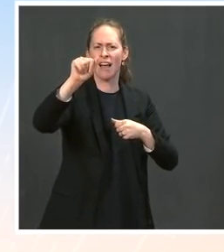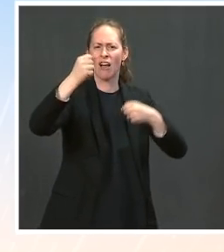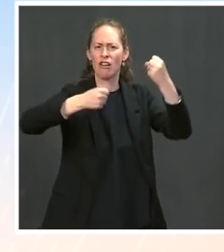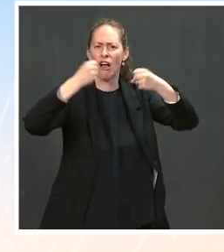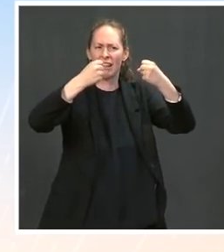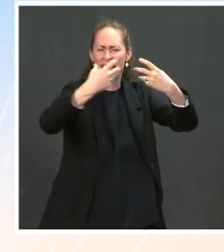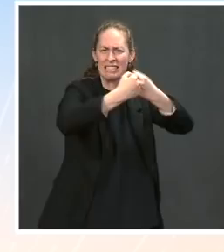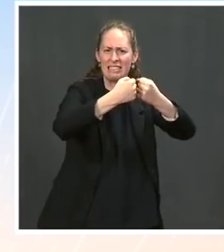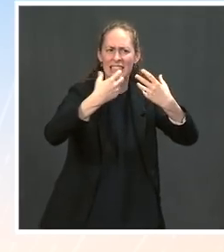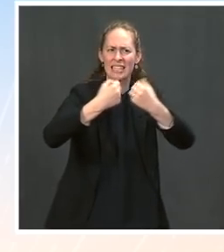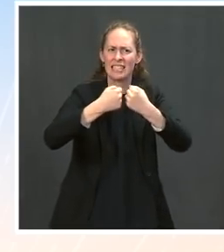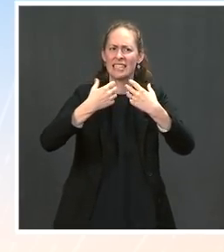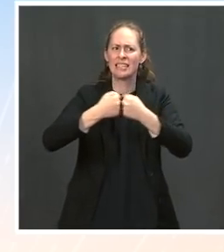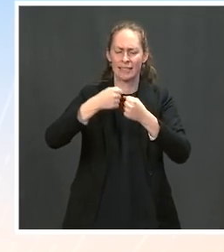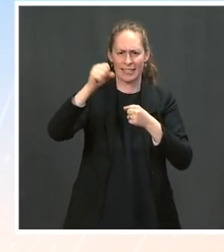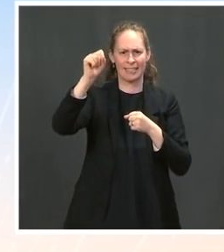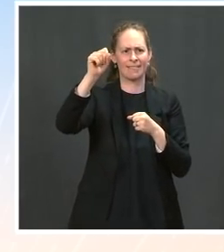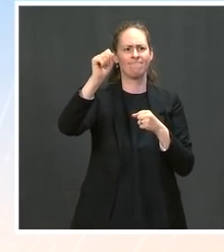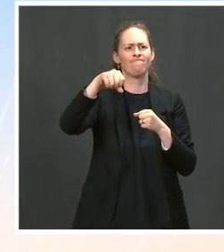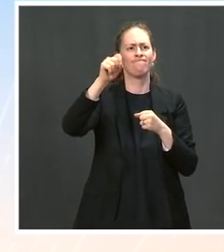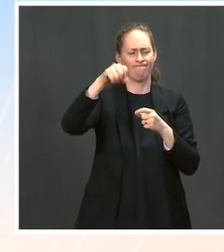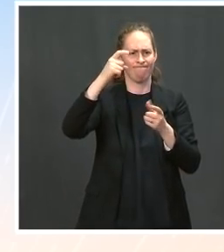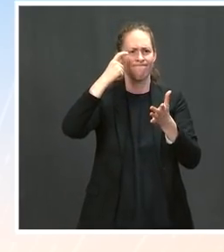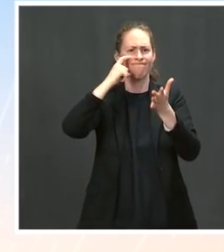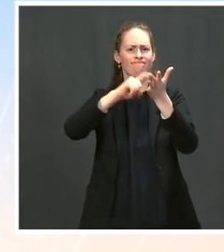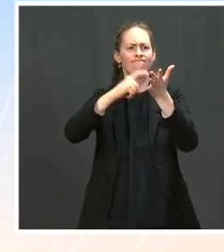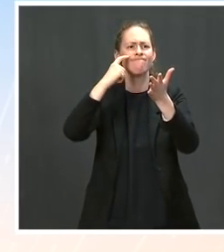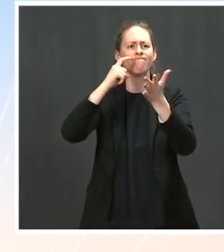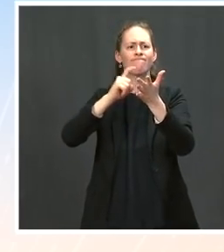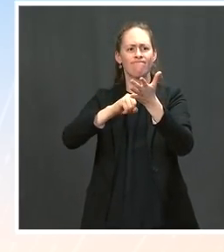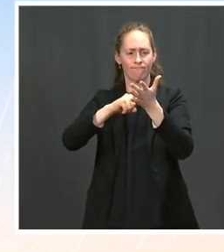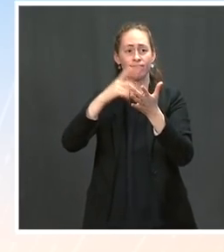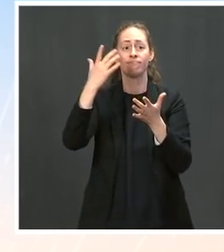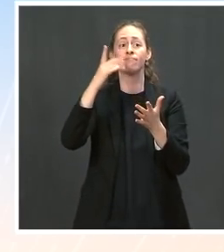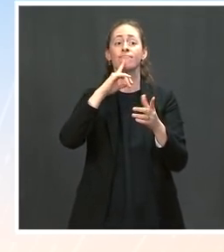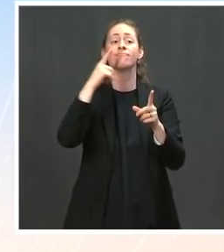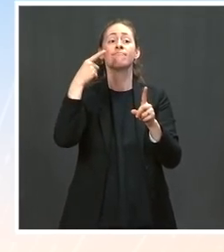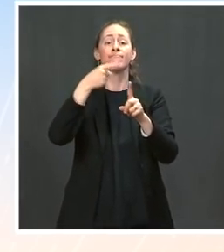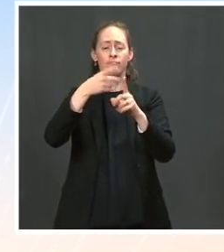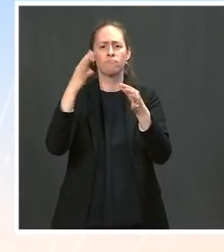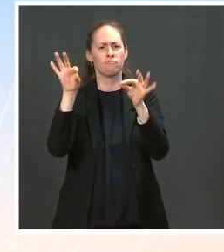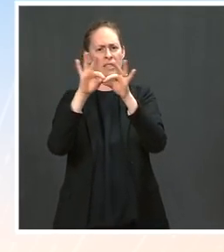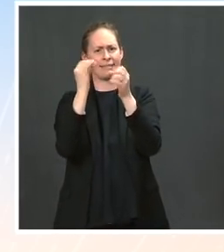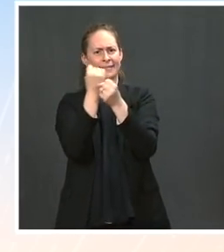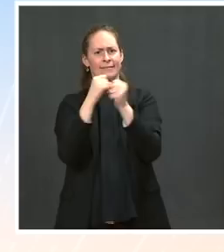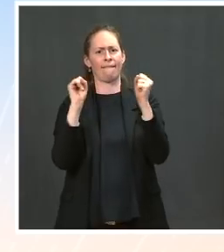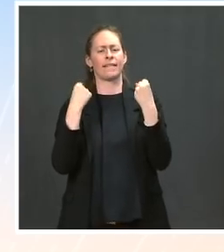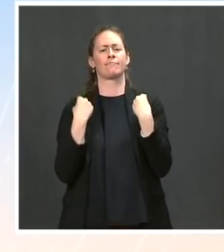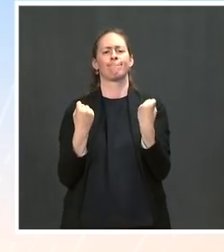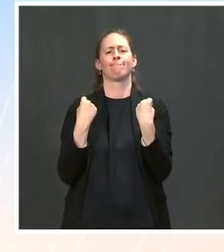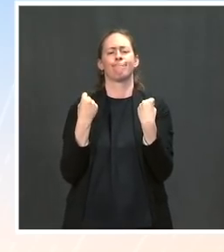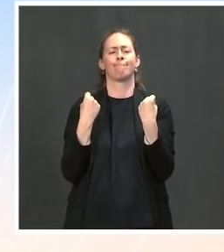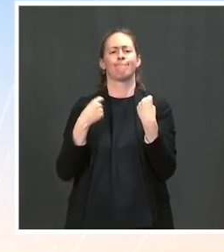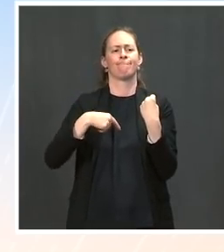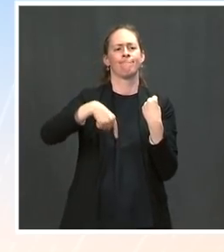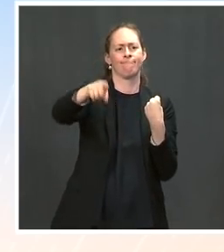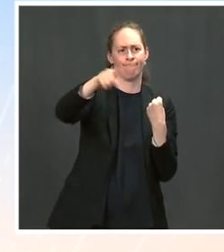Traffic Safety Administration, otherwise known as, well, NHTSA, immediately launched a special crash investigation team